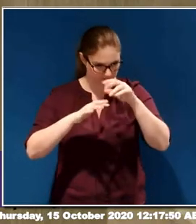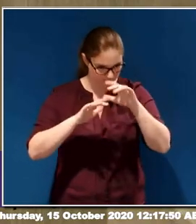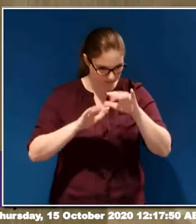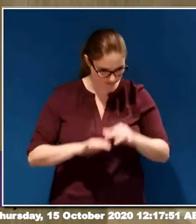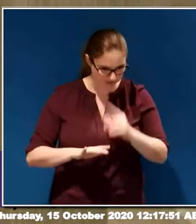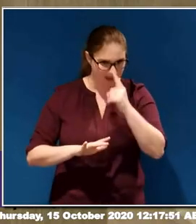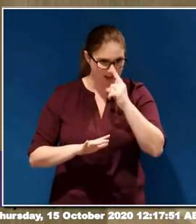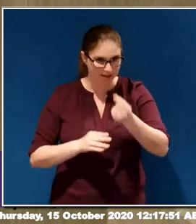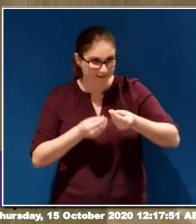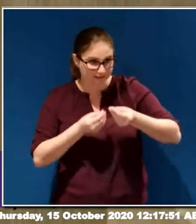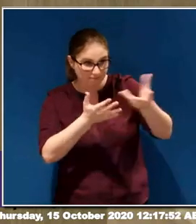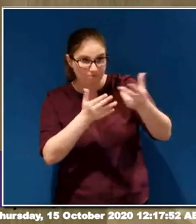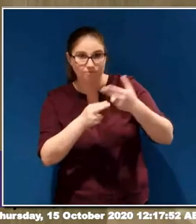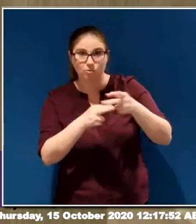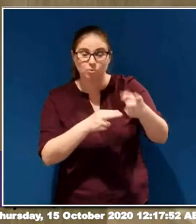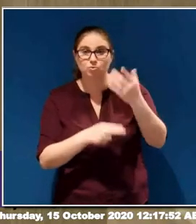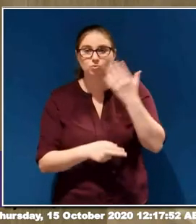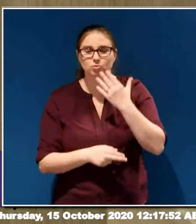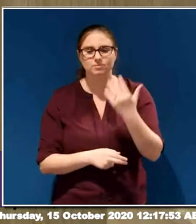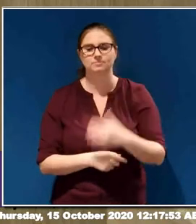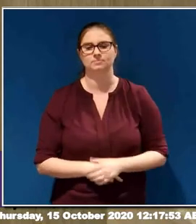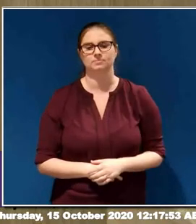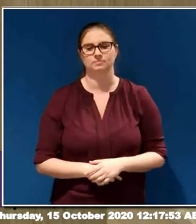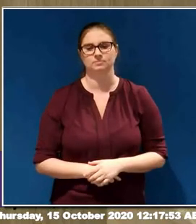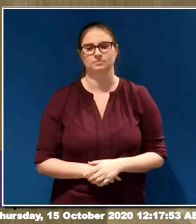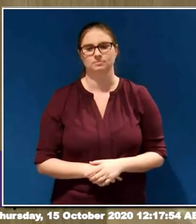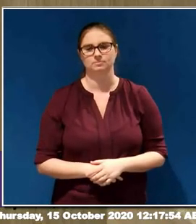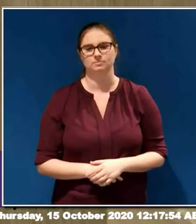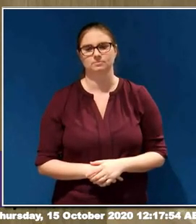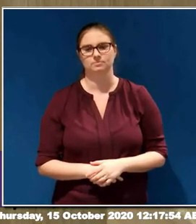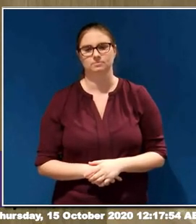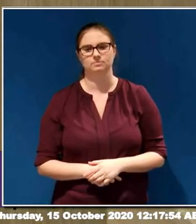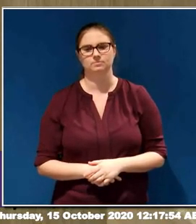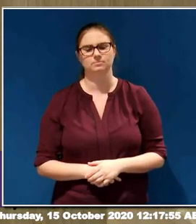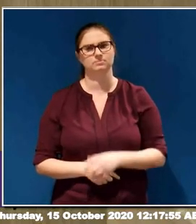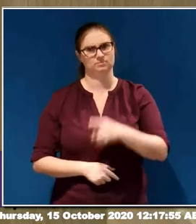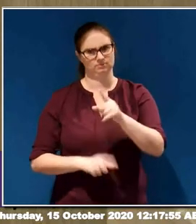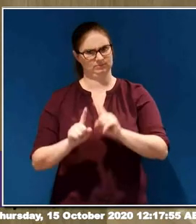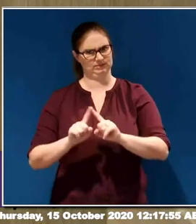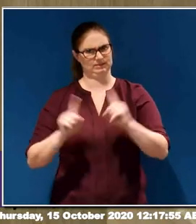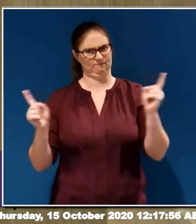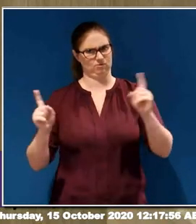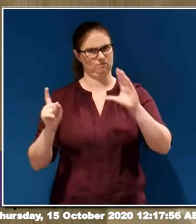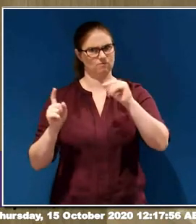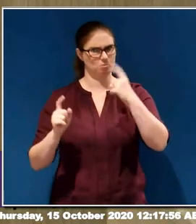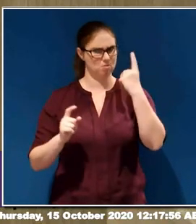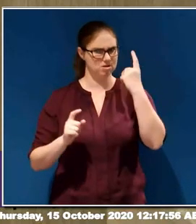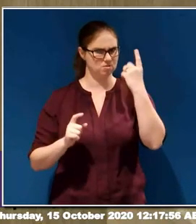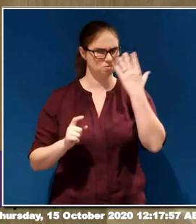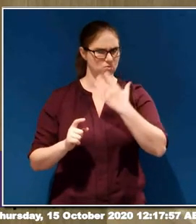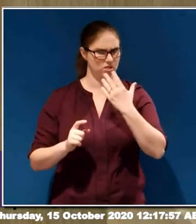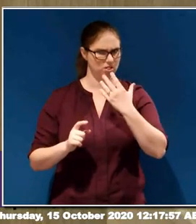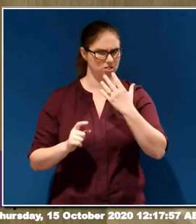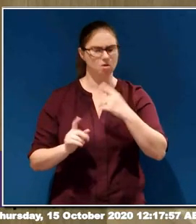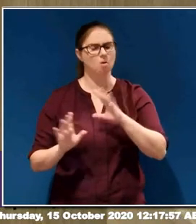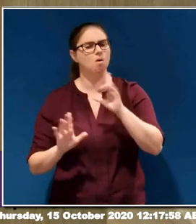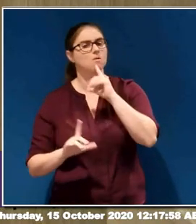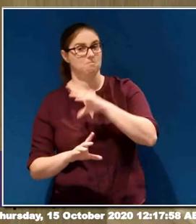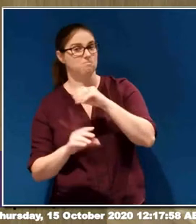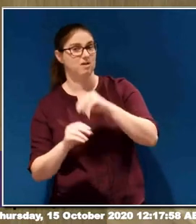Is that different to a part of one school? It is part of one school. Is that where you would expect adjustments to be recorded?